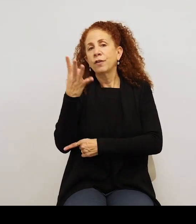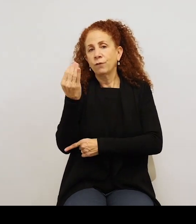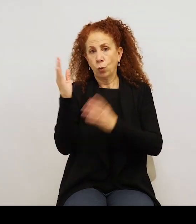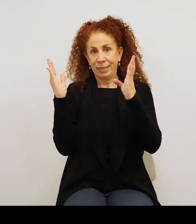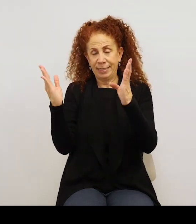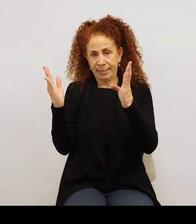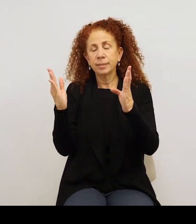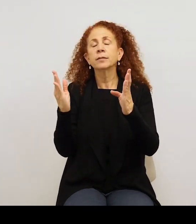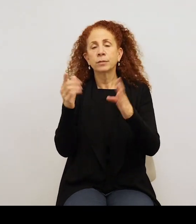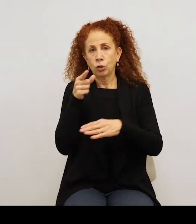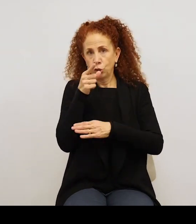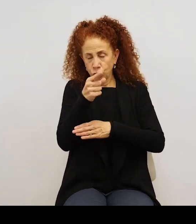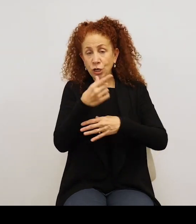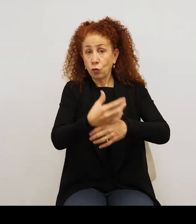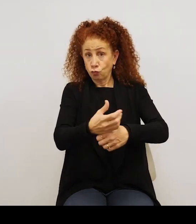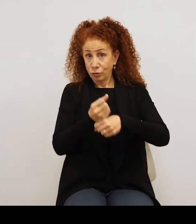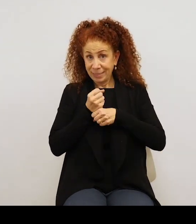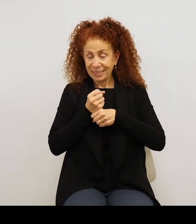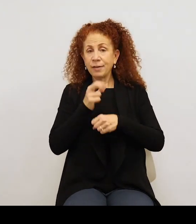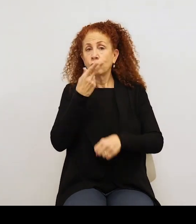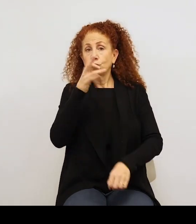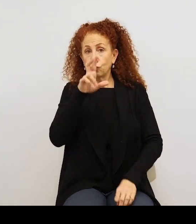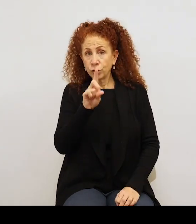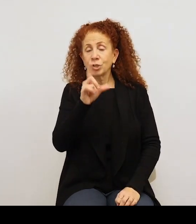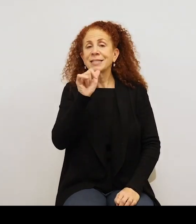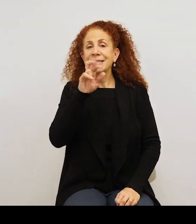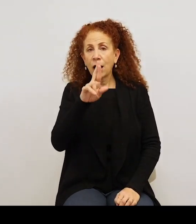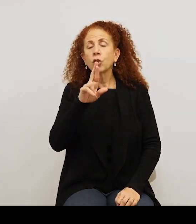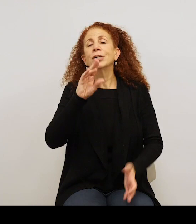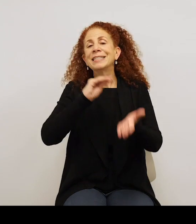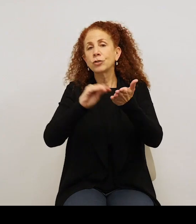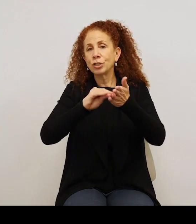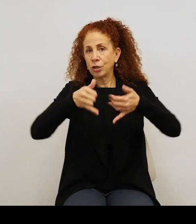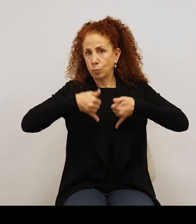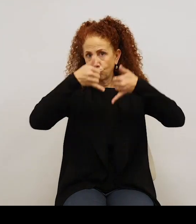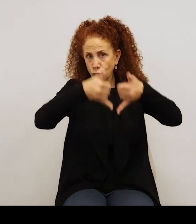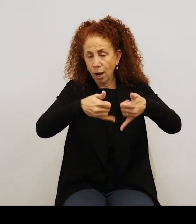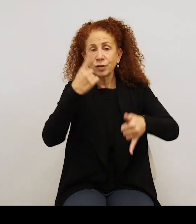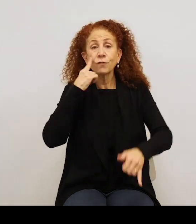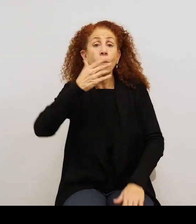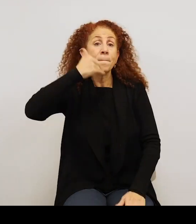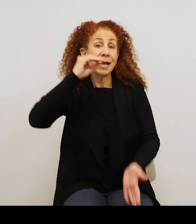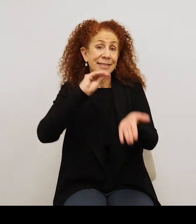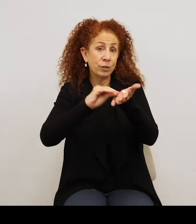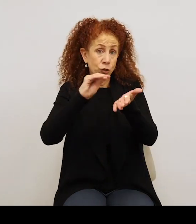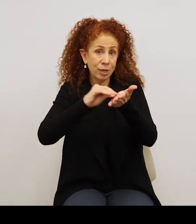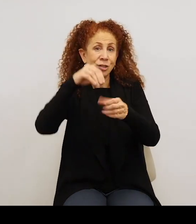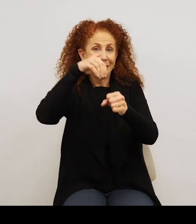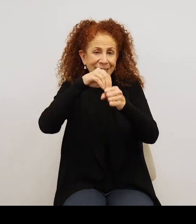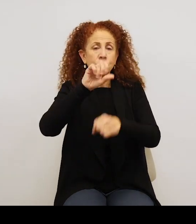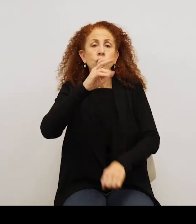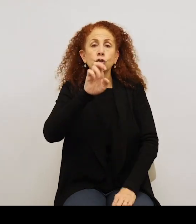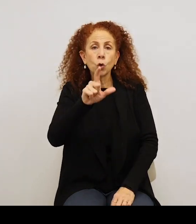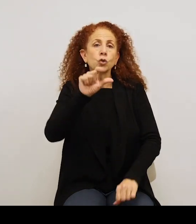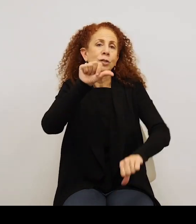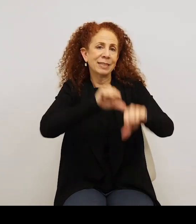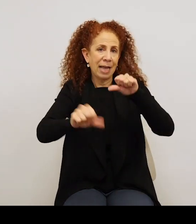for which she received the Richard Saller Dissertation Prize for the best dissertation in the social sciences.